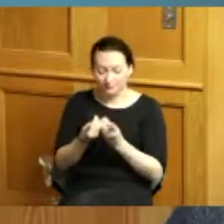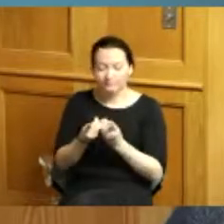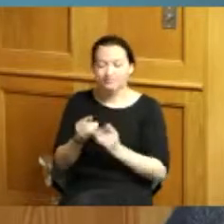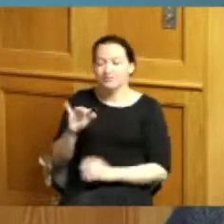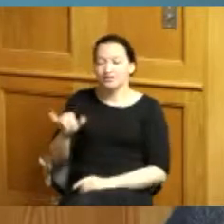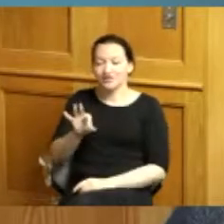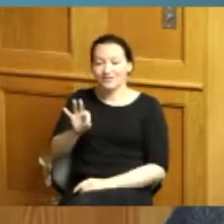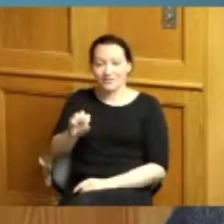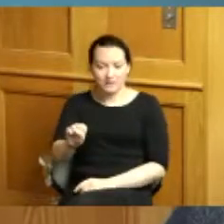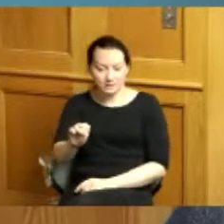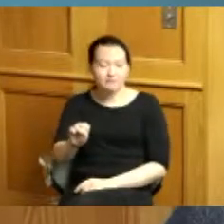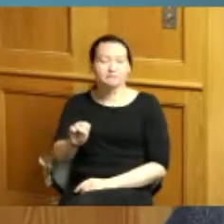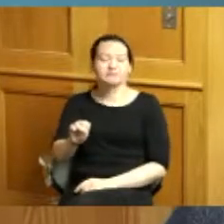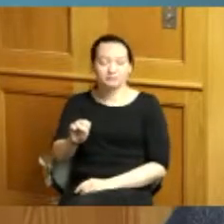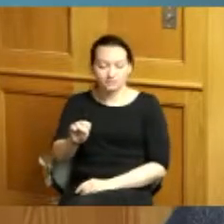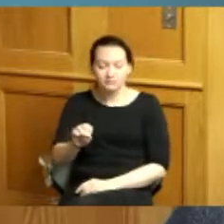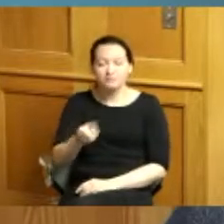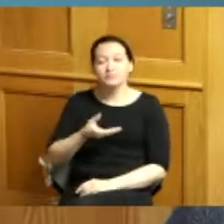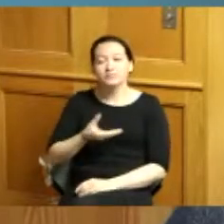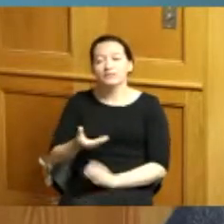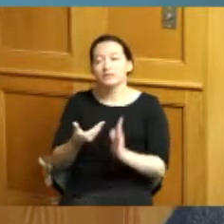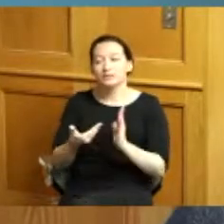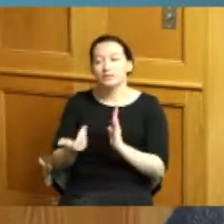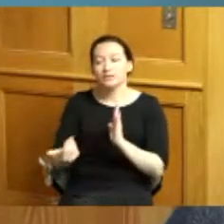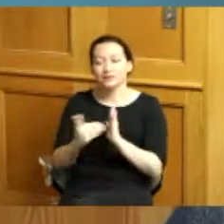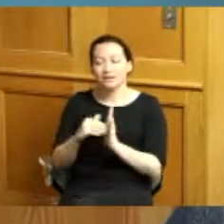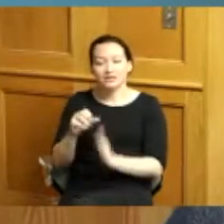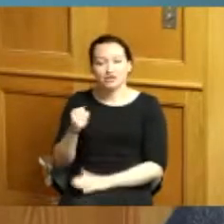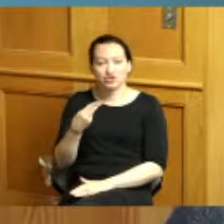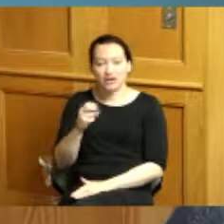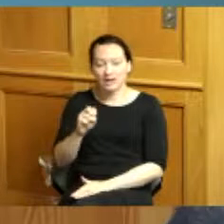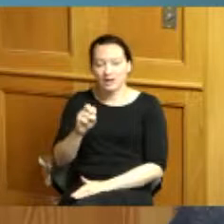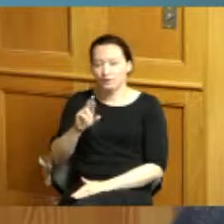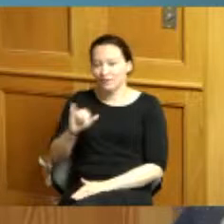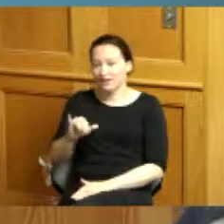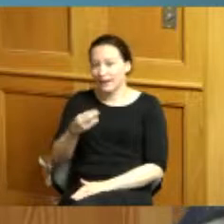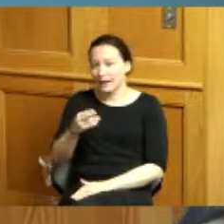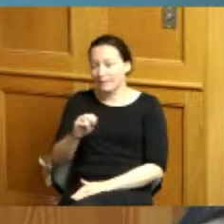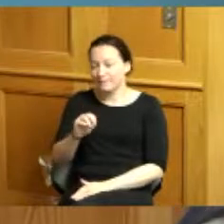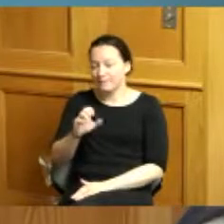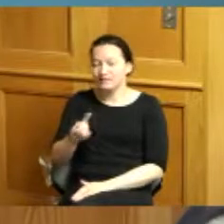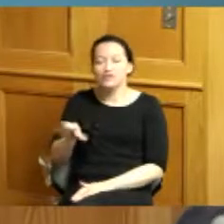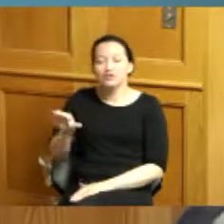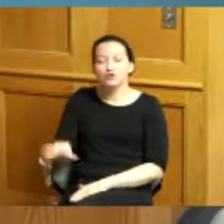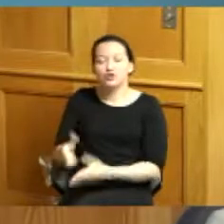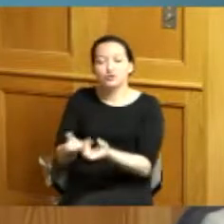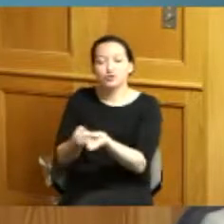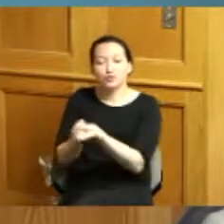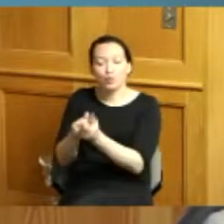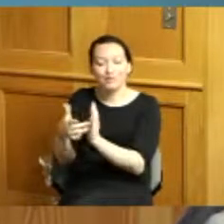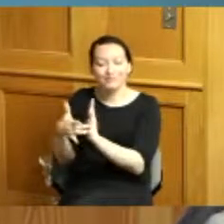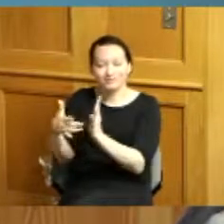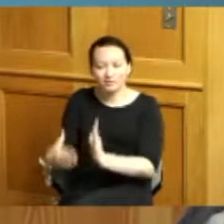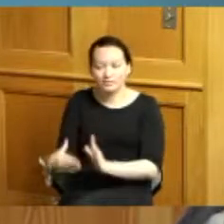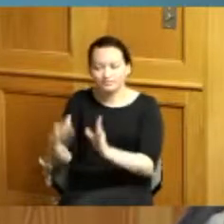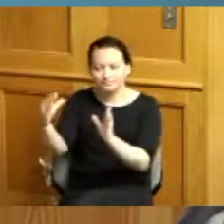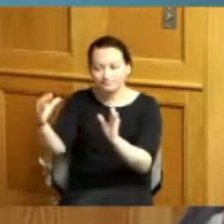and Family Services to rehire Sherry Hammonds as a child support technician and item number